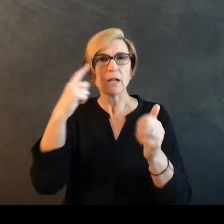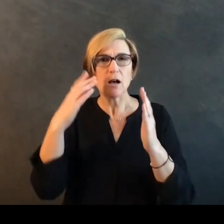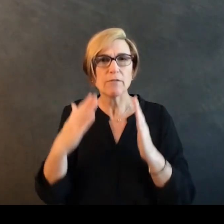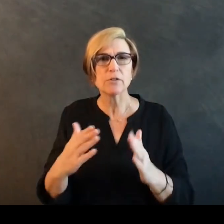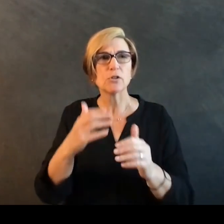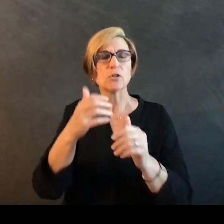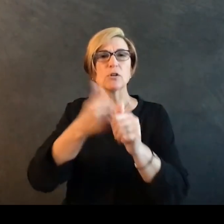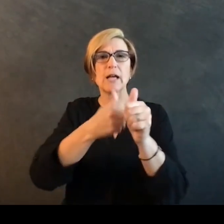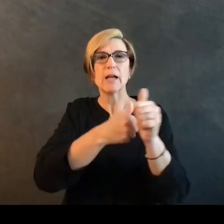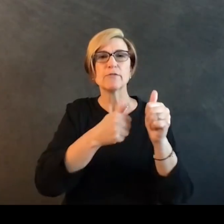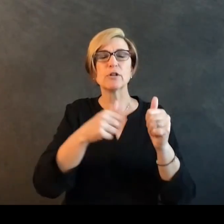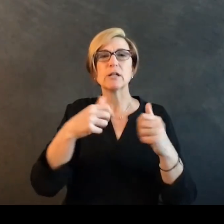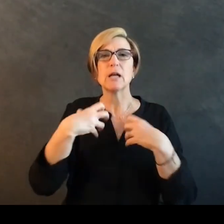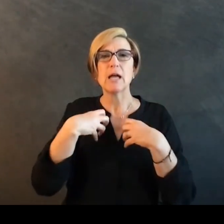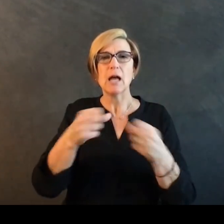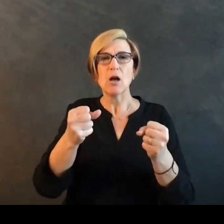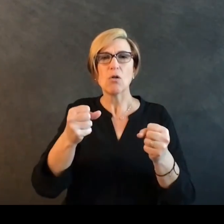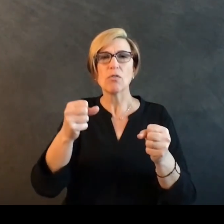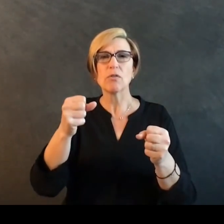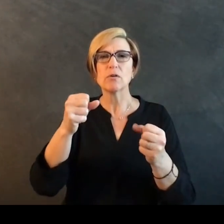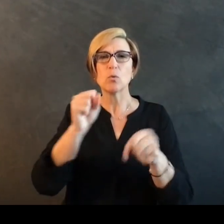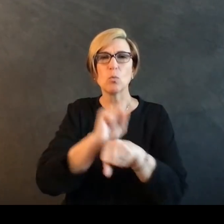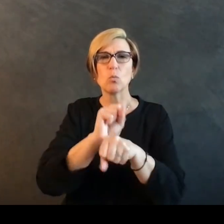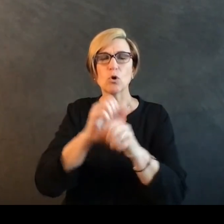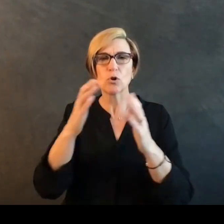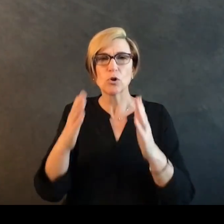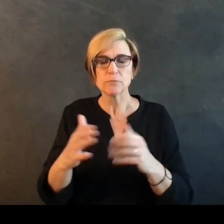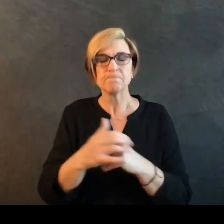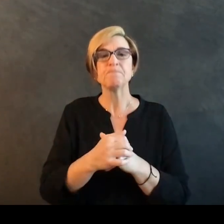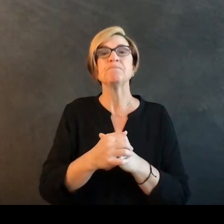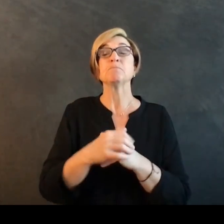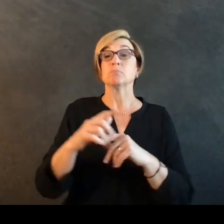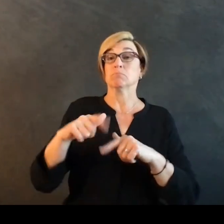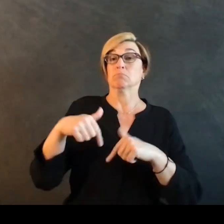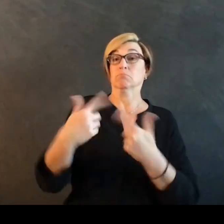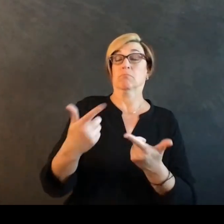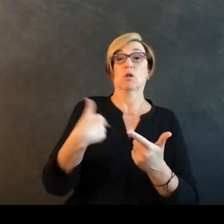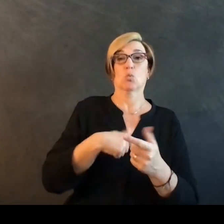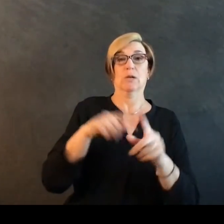more than 1.3 million tests have been performed and as you all are aware some